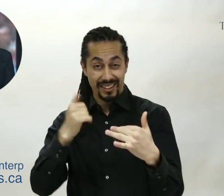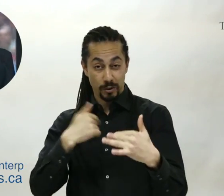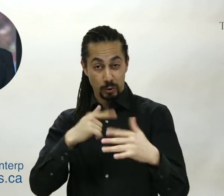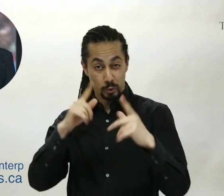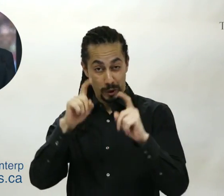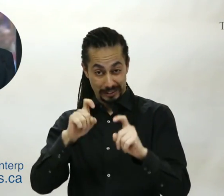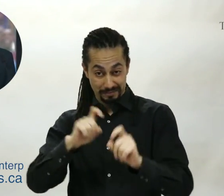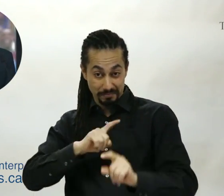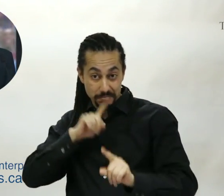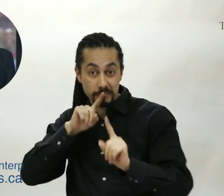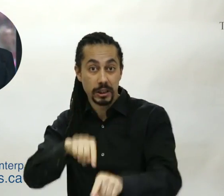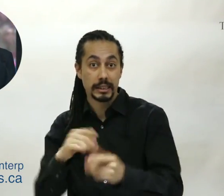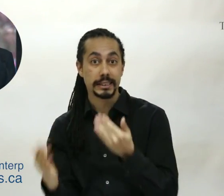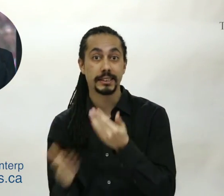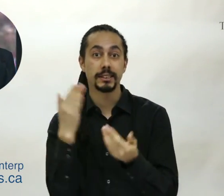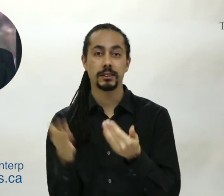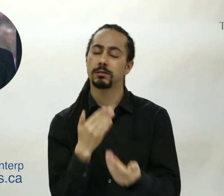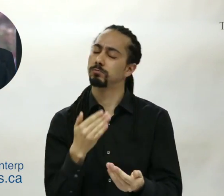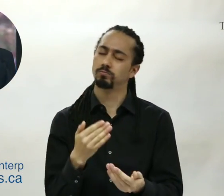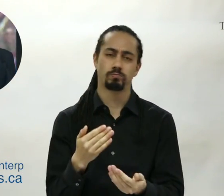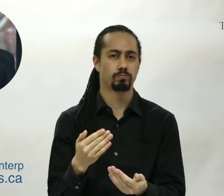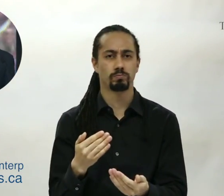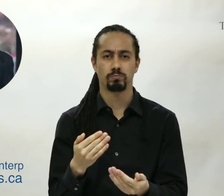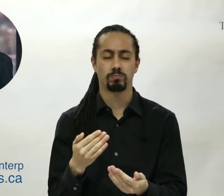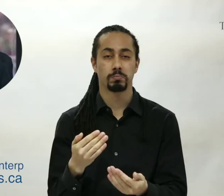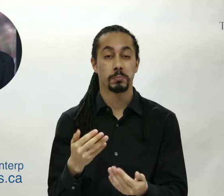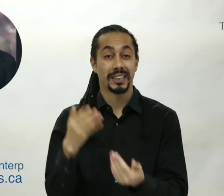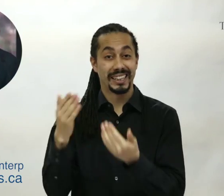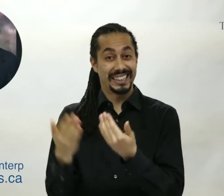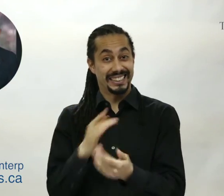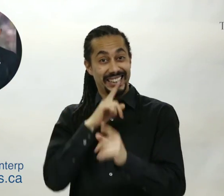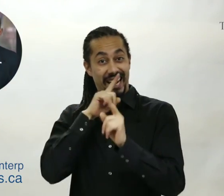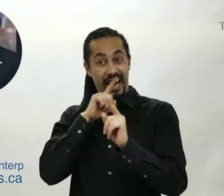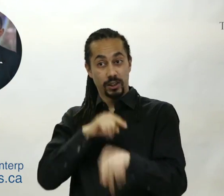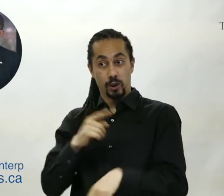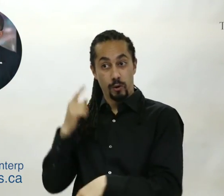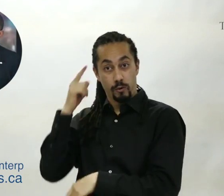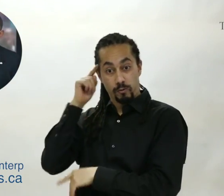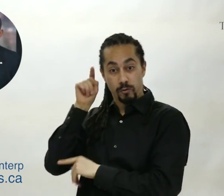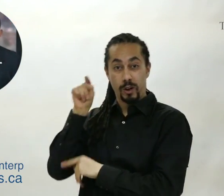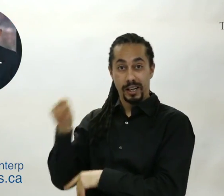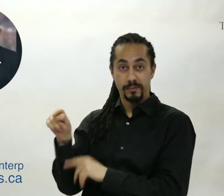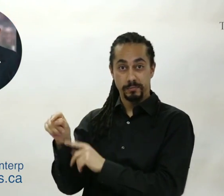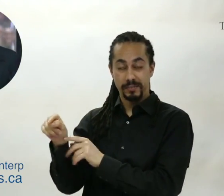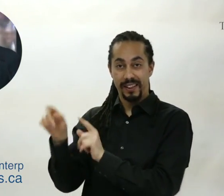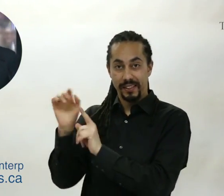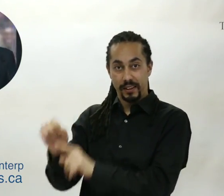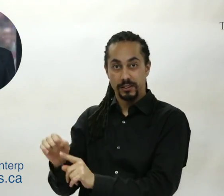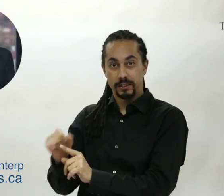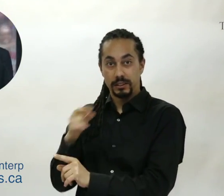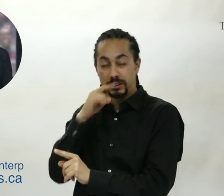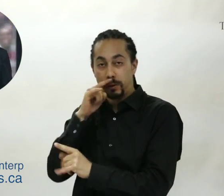But there were no easy answers in front of that child born in World War I.